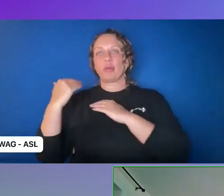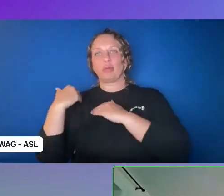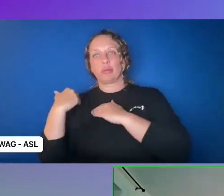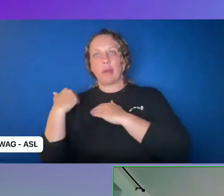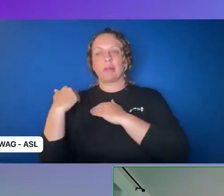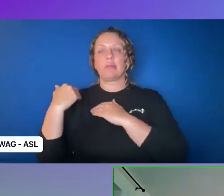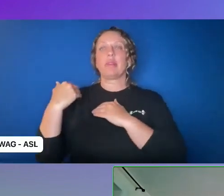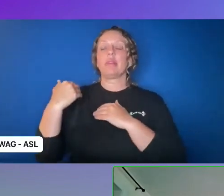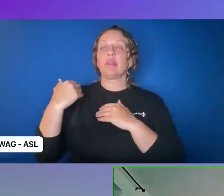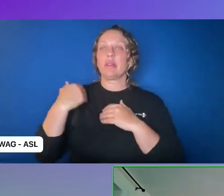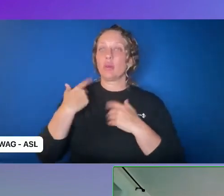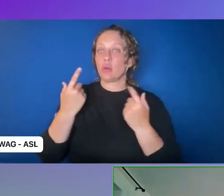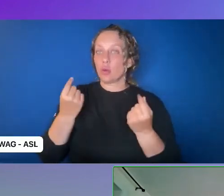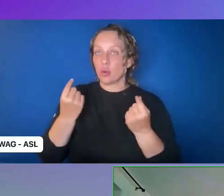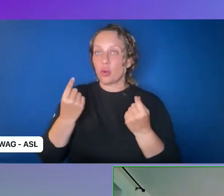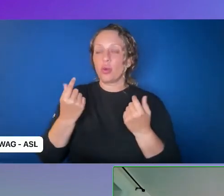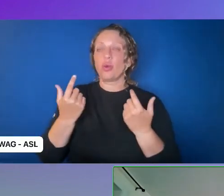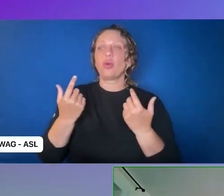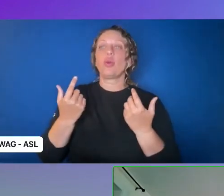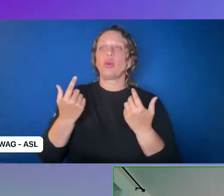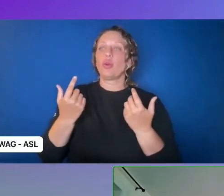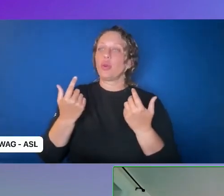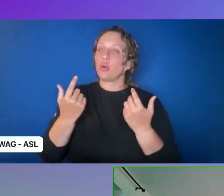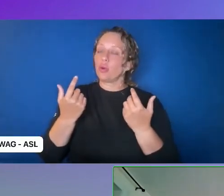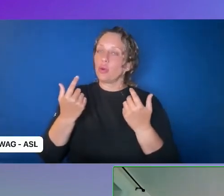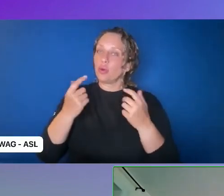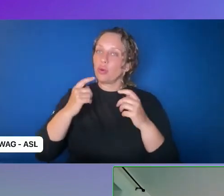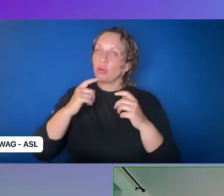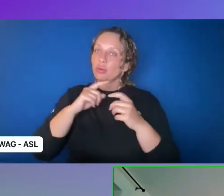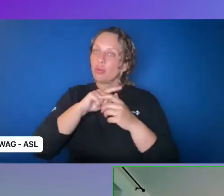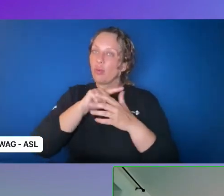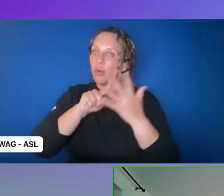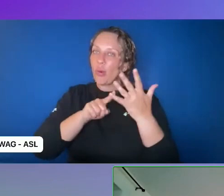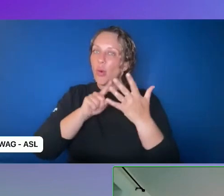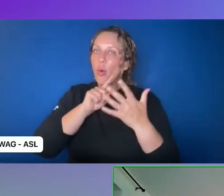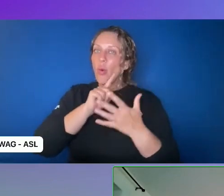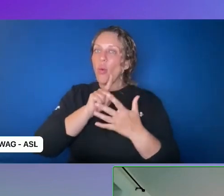I do have to report both to various stakeholders